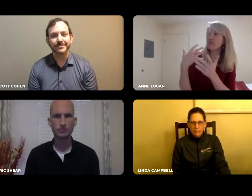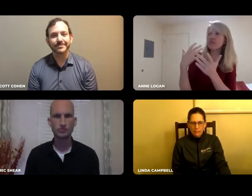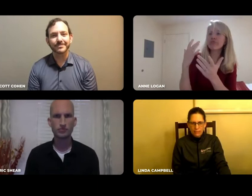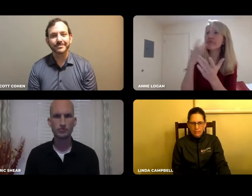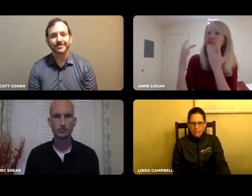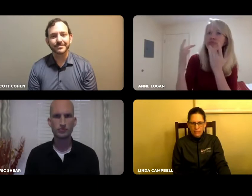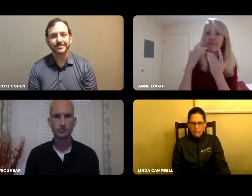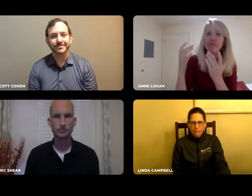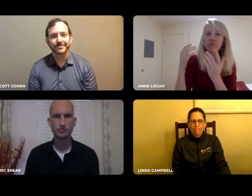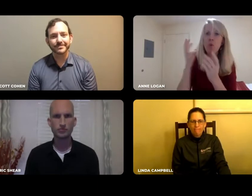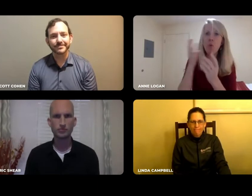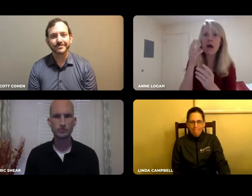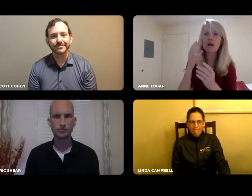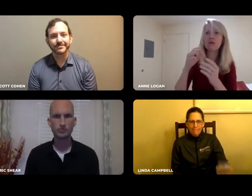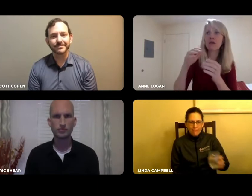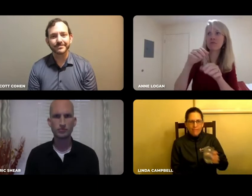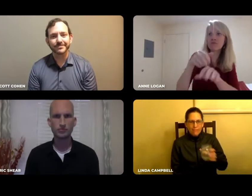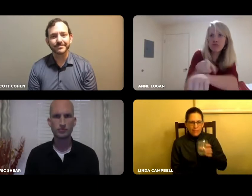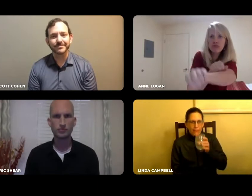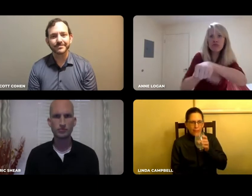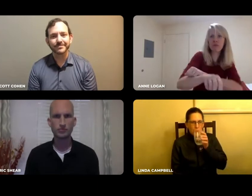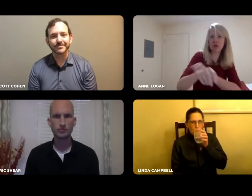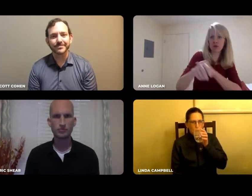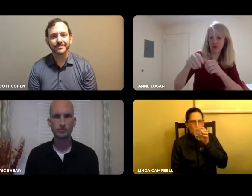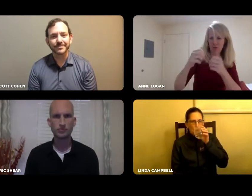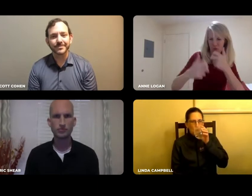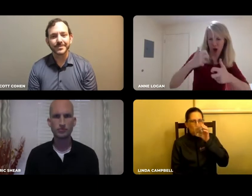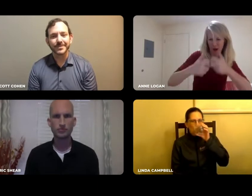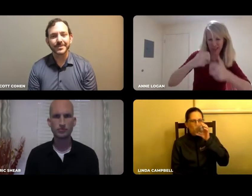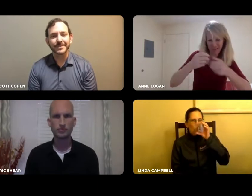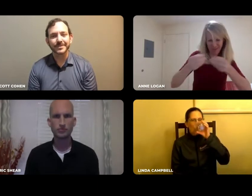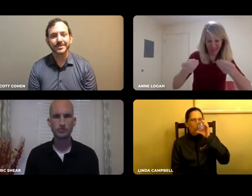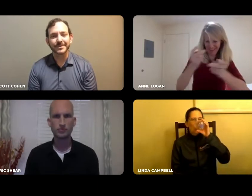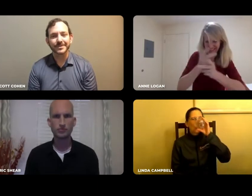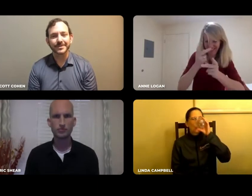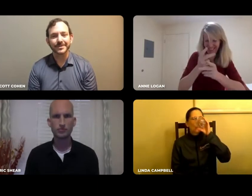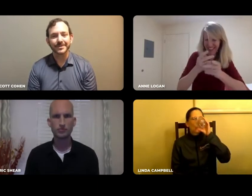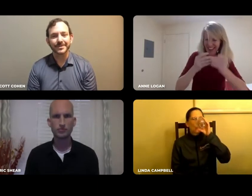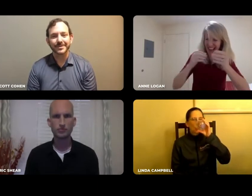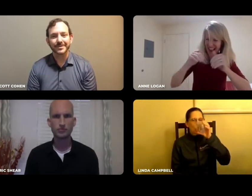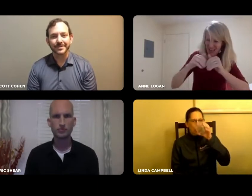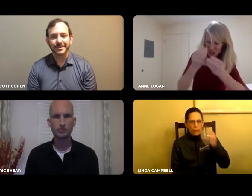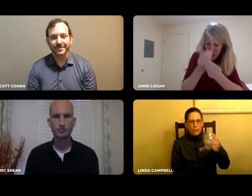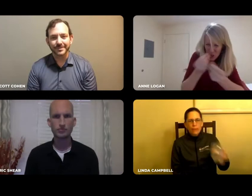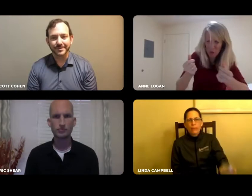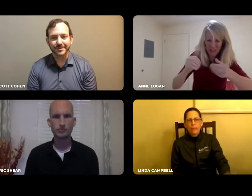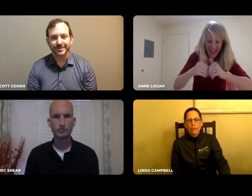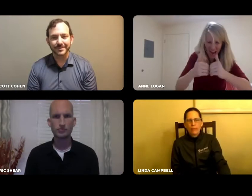Got to taste wines and figure out their problems and solutions.